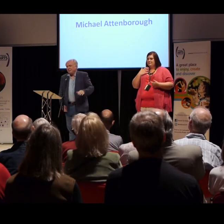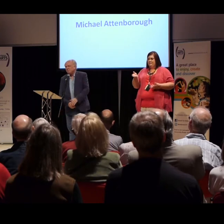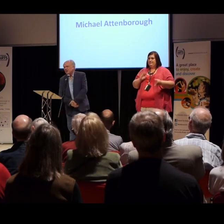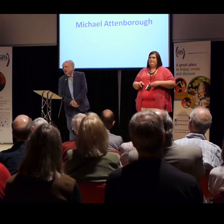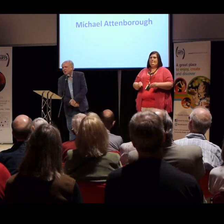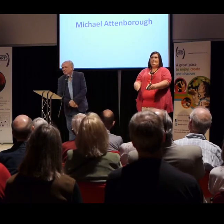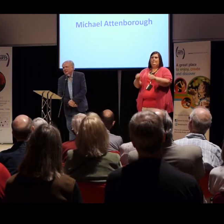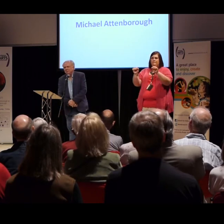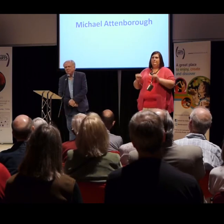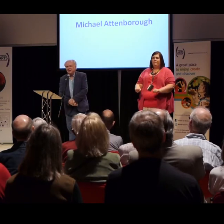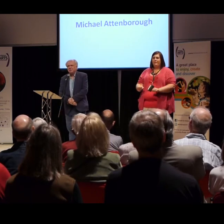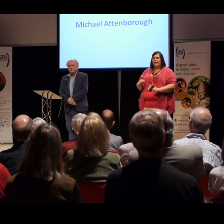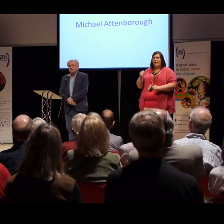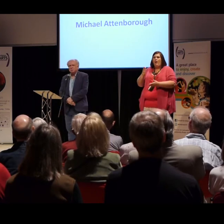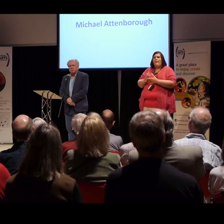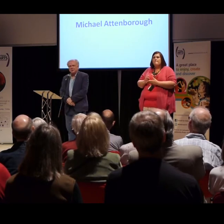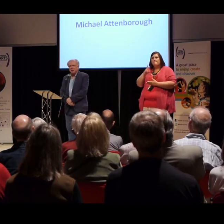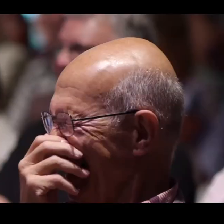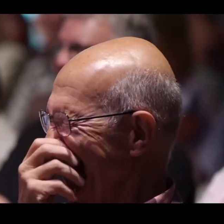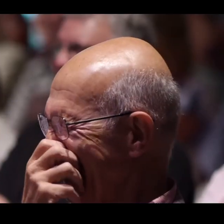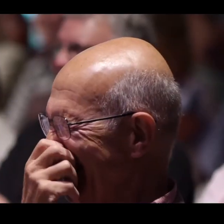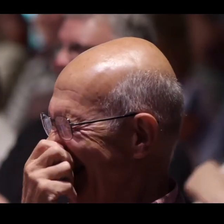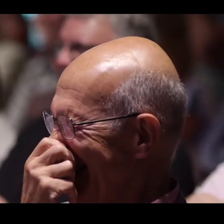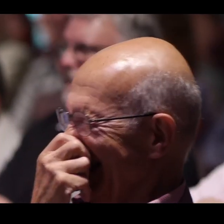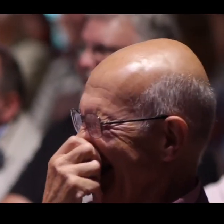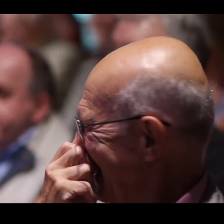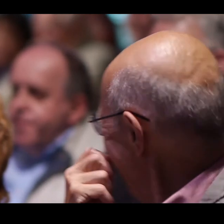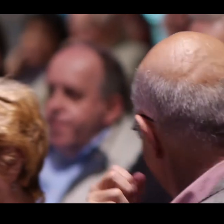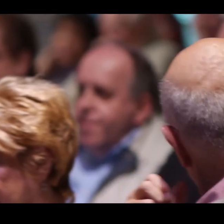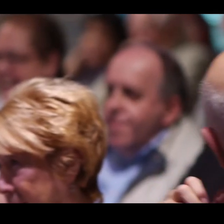totally believed him that he was not importing major pieces of art.